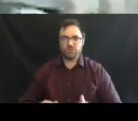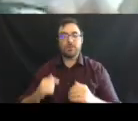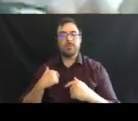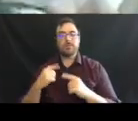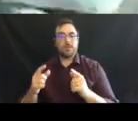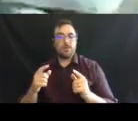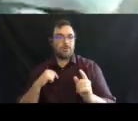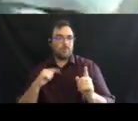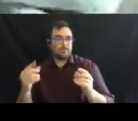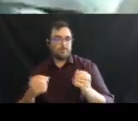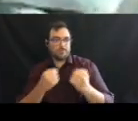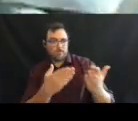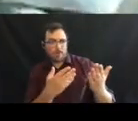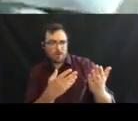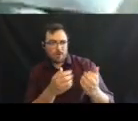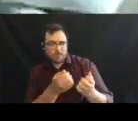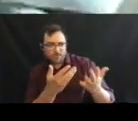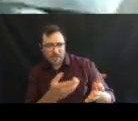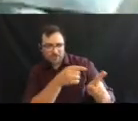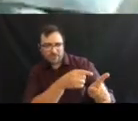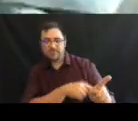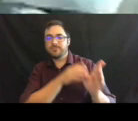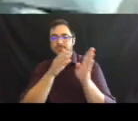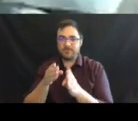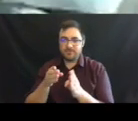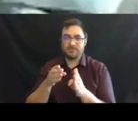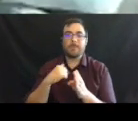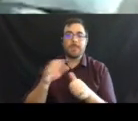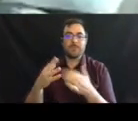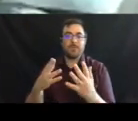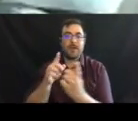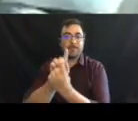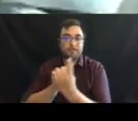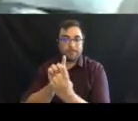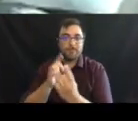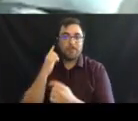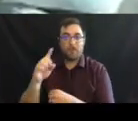into traditional follow-up care and to provide parent-to-parent support or parent-to-provider